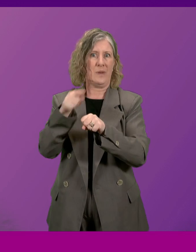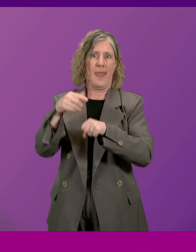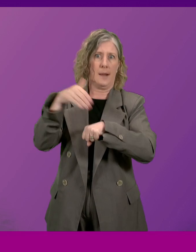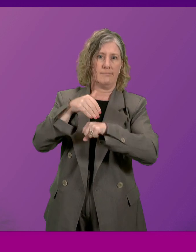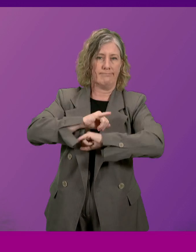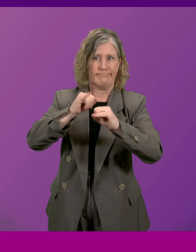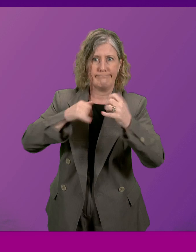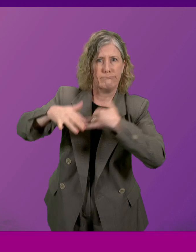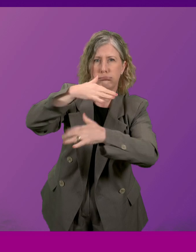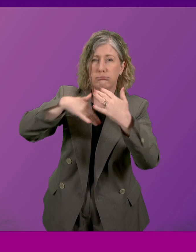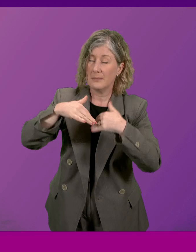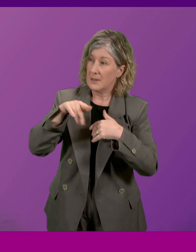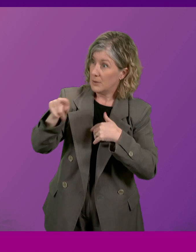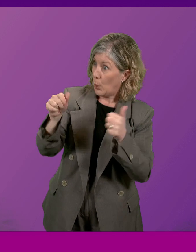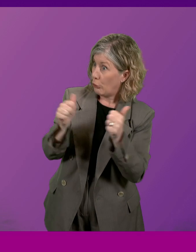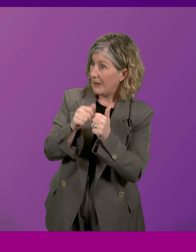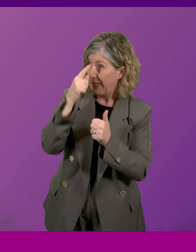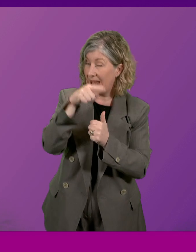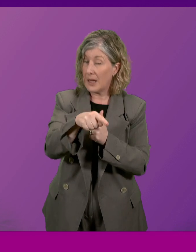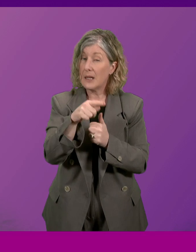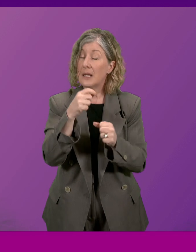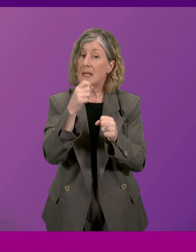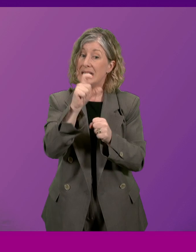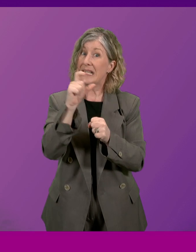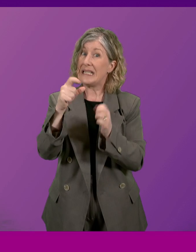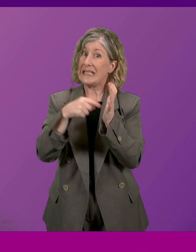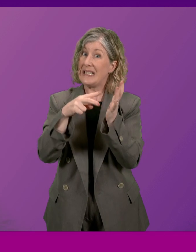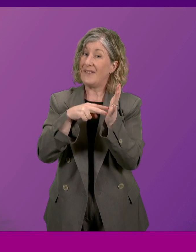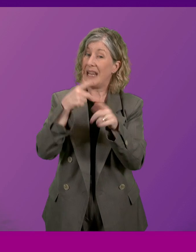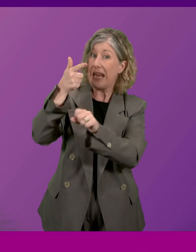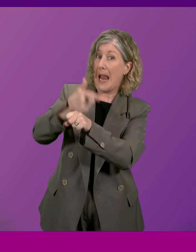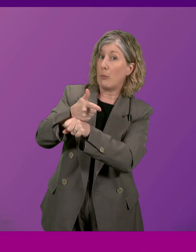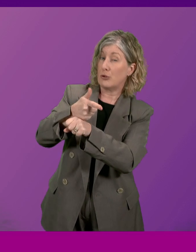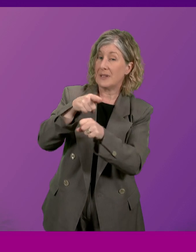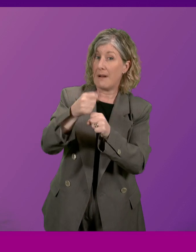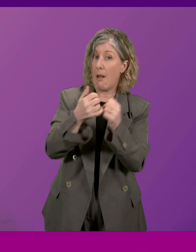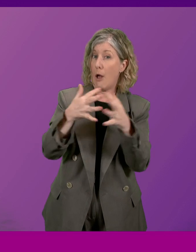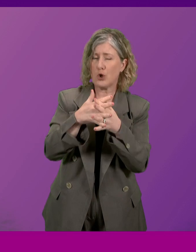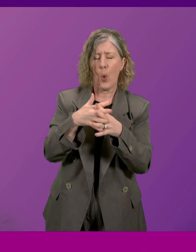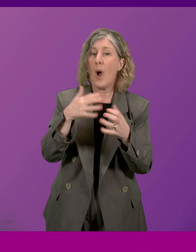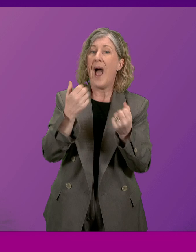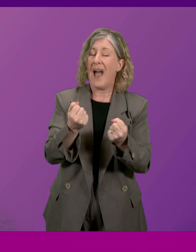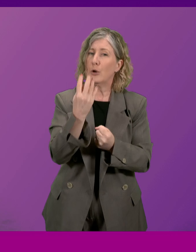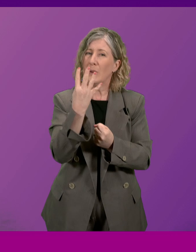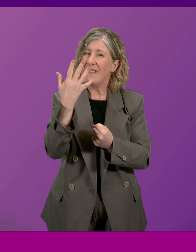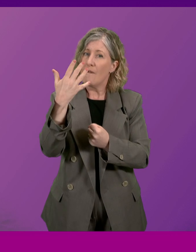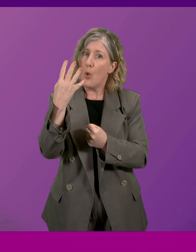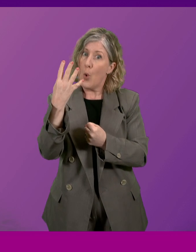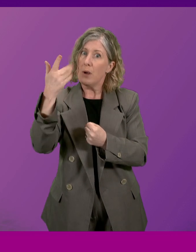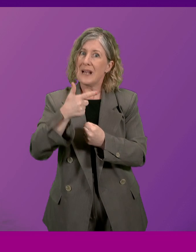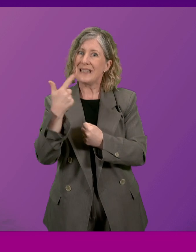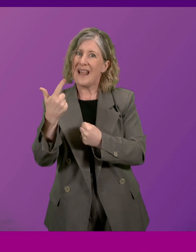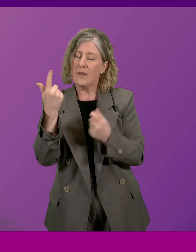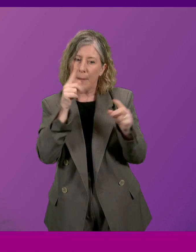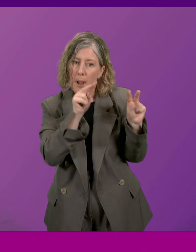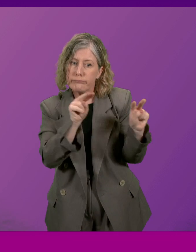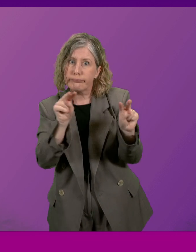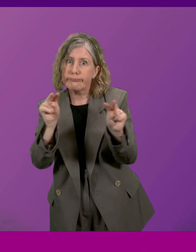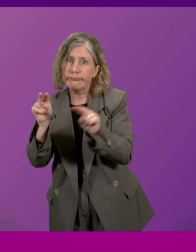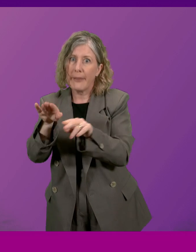Glasgow are no longer staffed 24 hours, seven days a week? That means that, before the 3 pm shift,